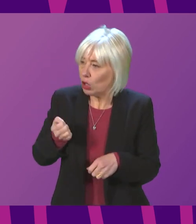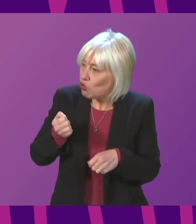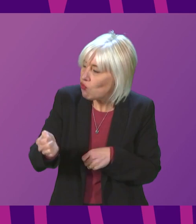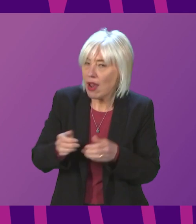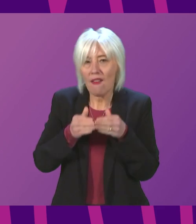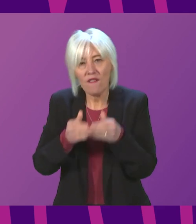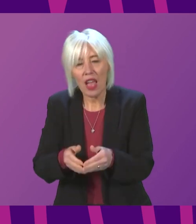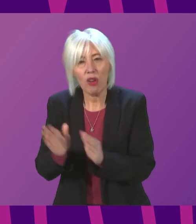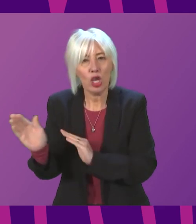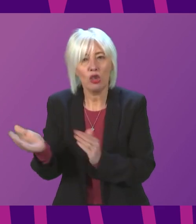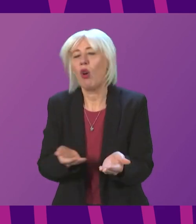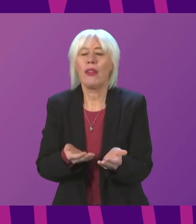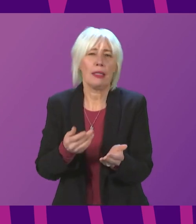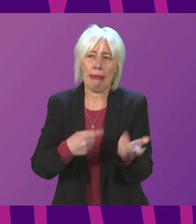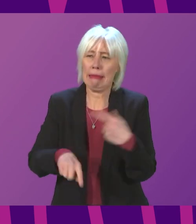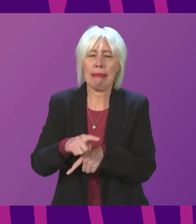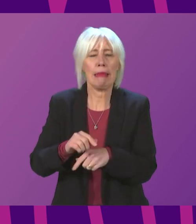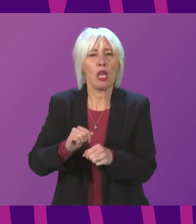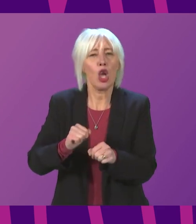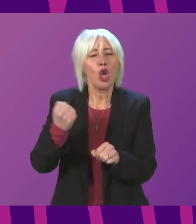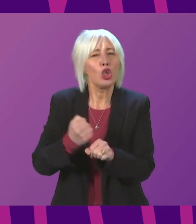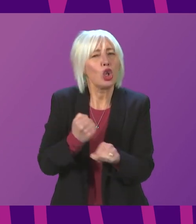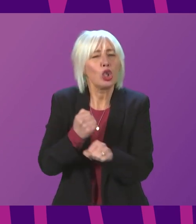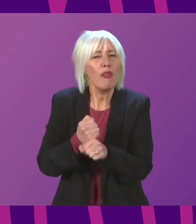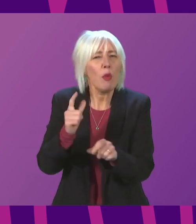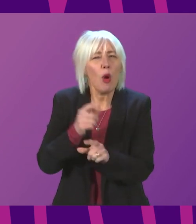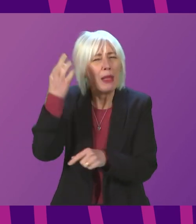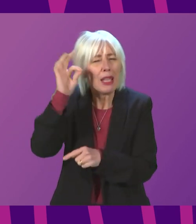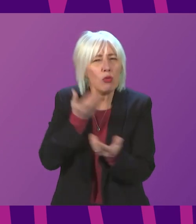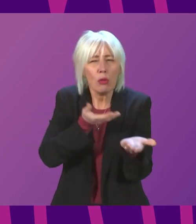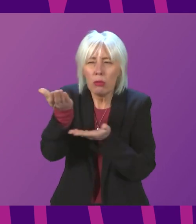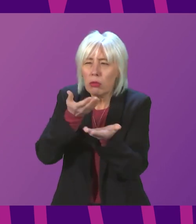engagement has the Scottish Government had with local authorities on combating absences